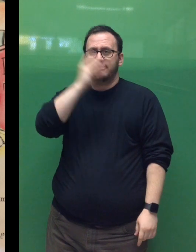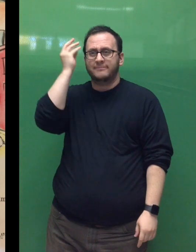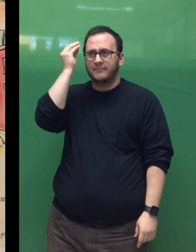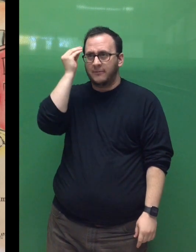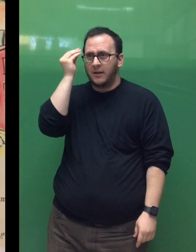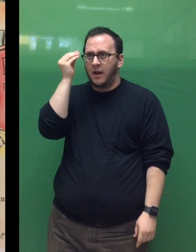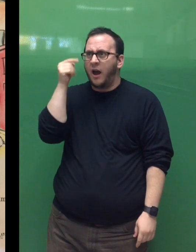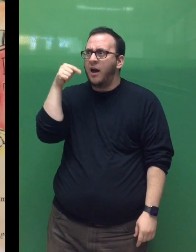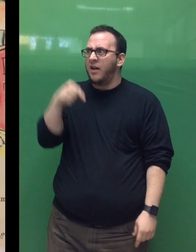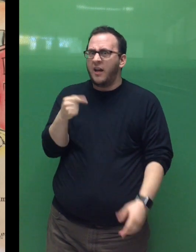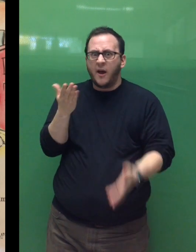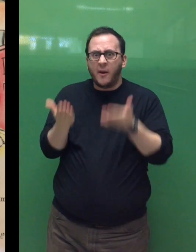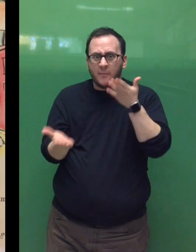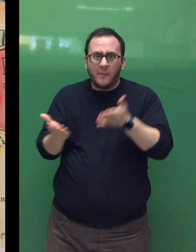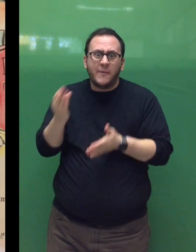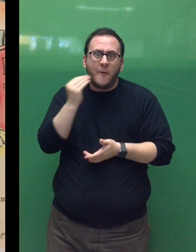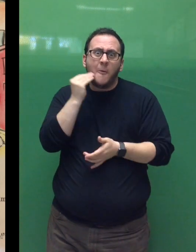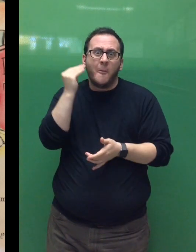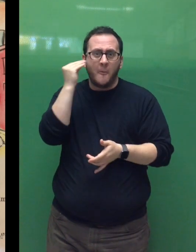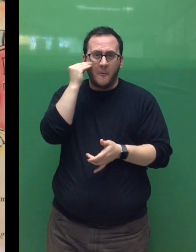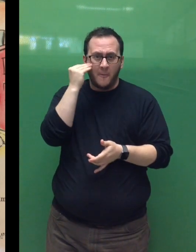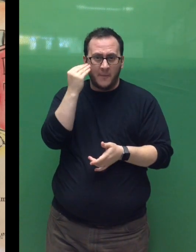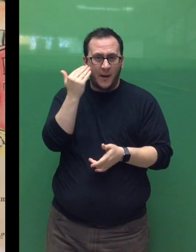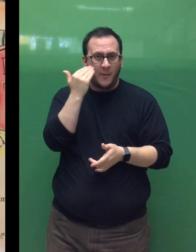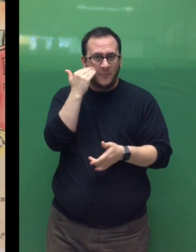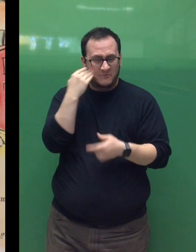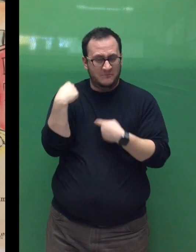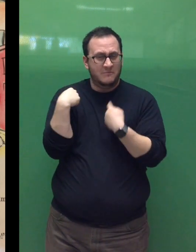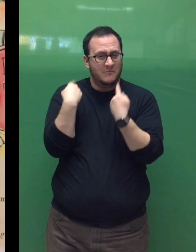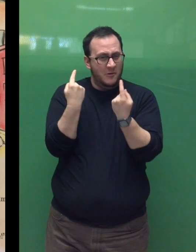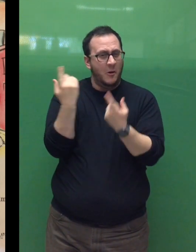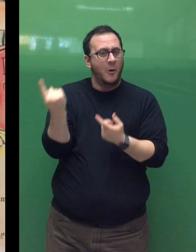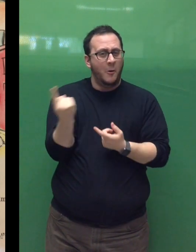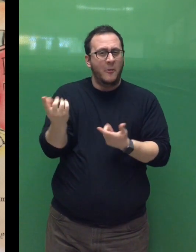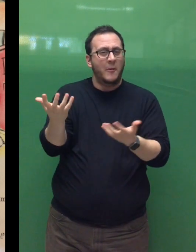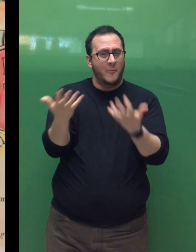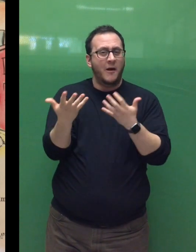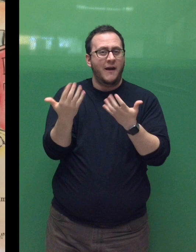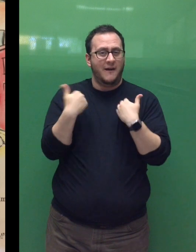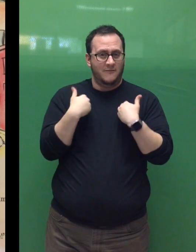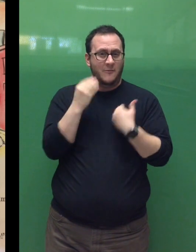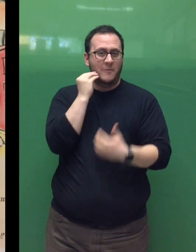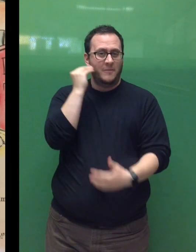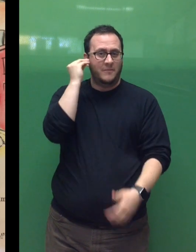"This must be home," he said. "I know I've always wanted a home."